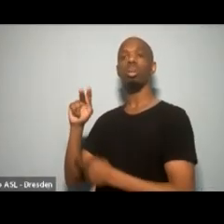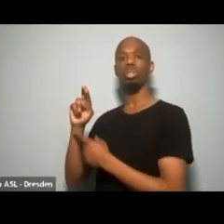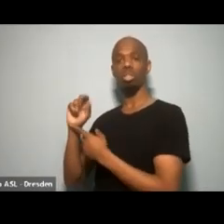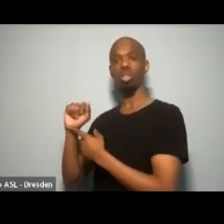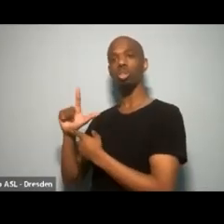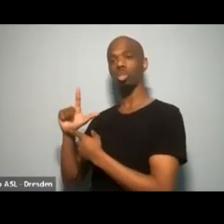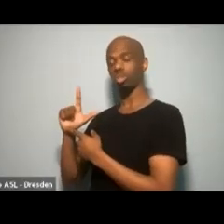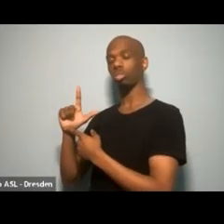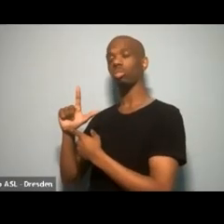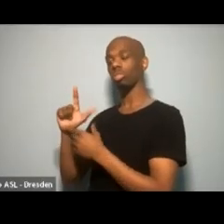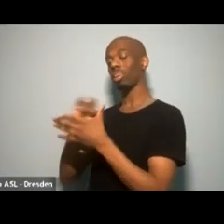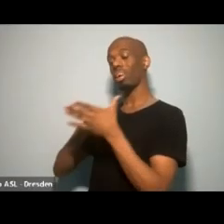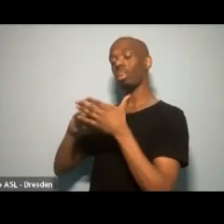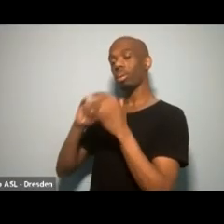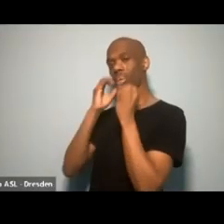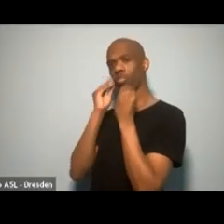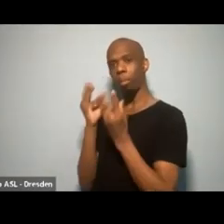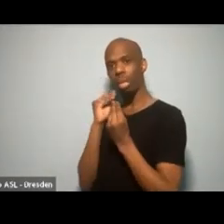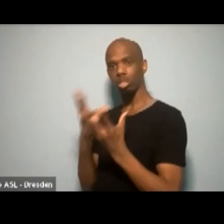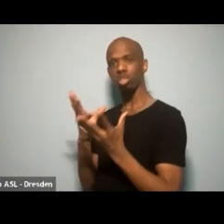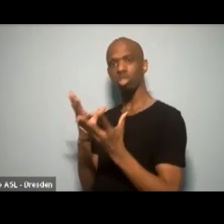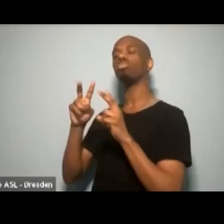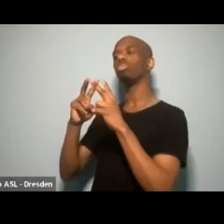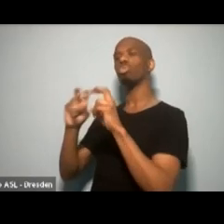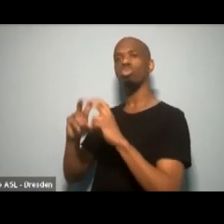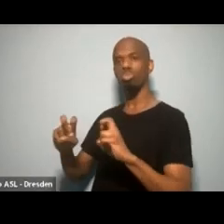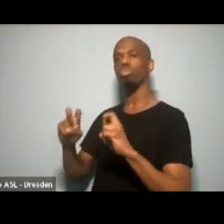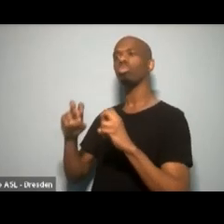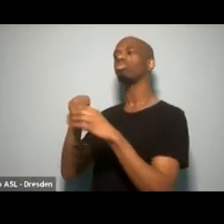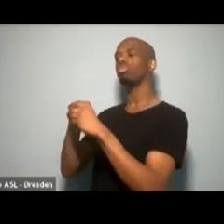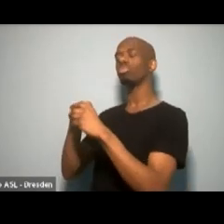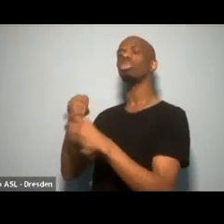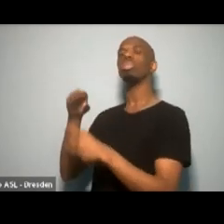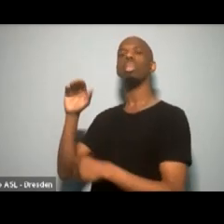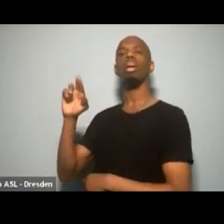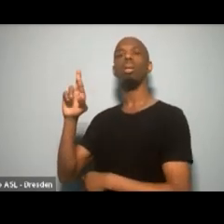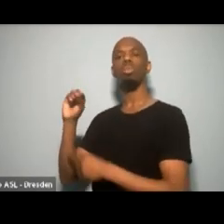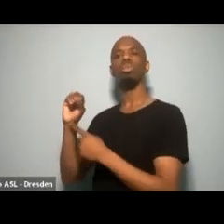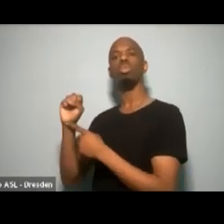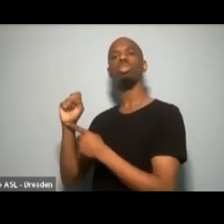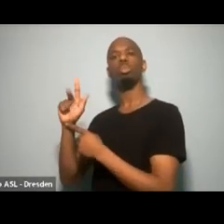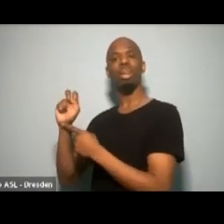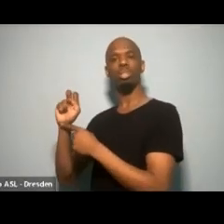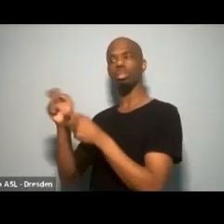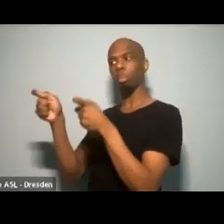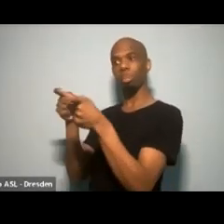in the Nigerian Airspace Management Agency, and the National Public Relations Officer